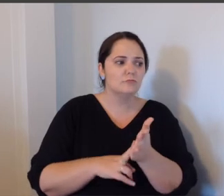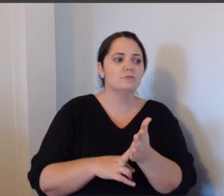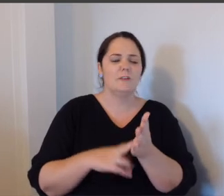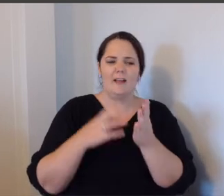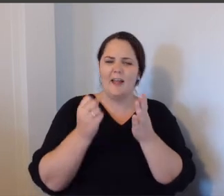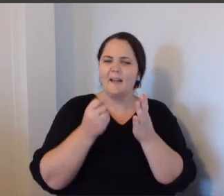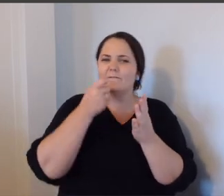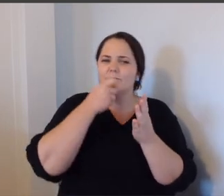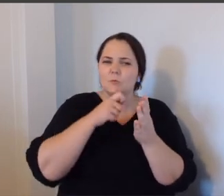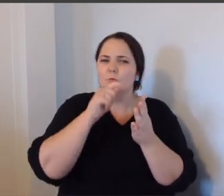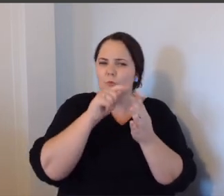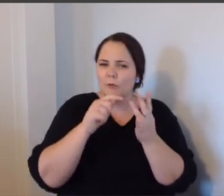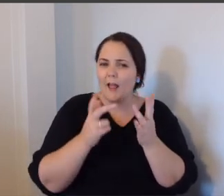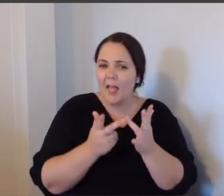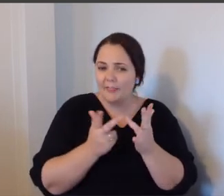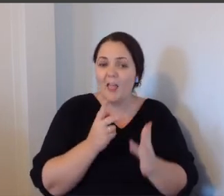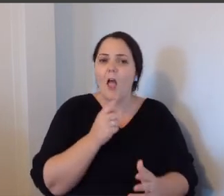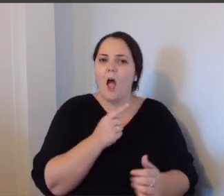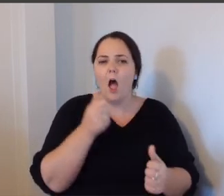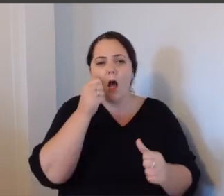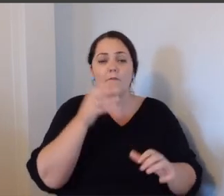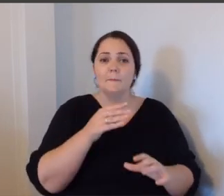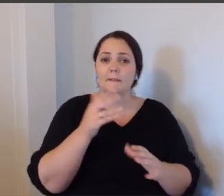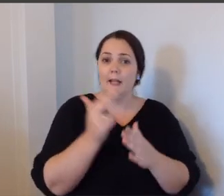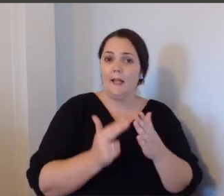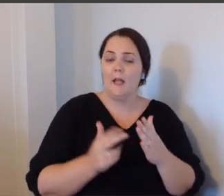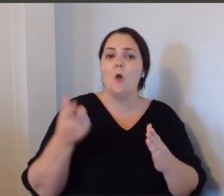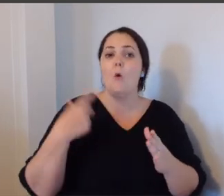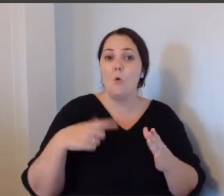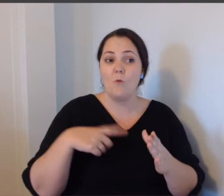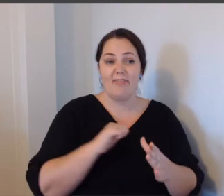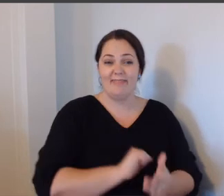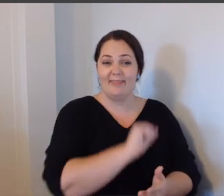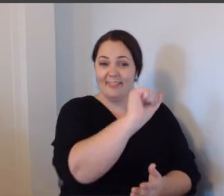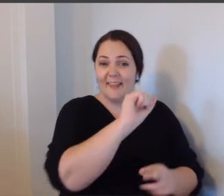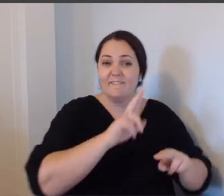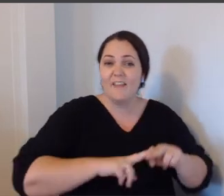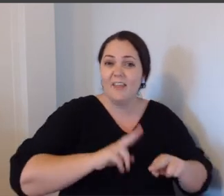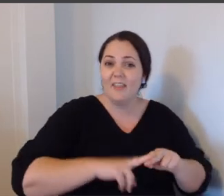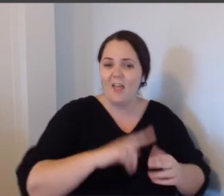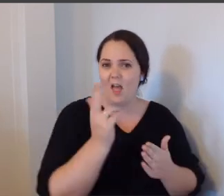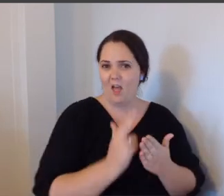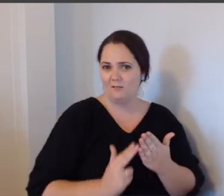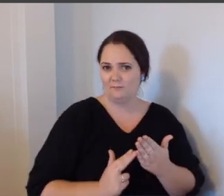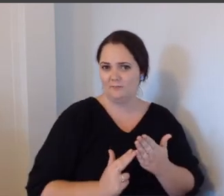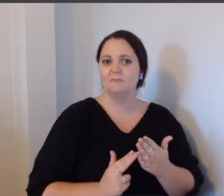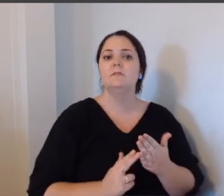family ties. They were the daughters of artists fathers so they had access to an education. But the